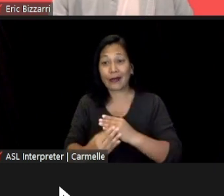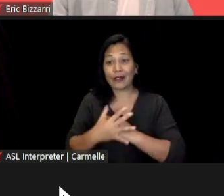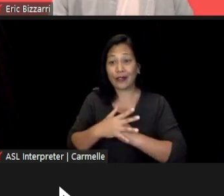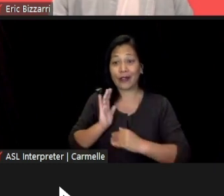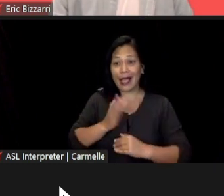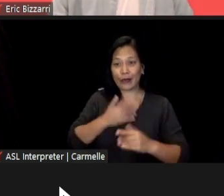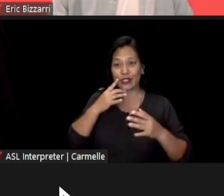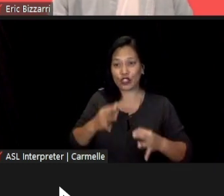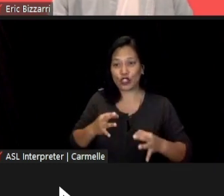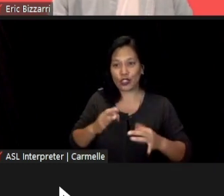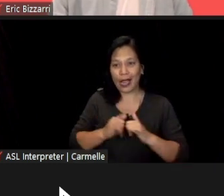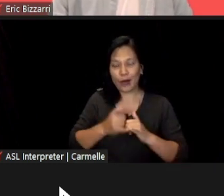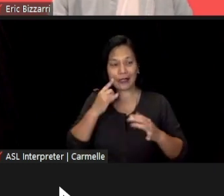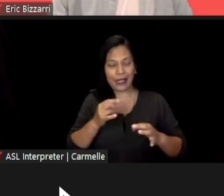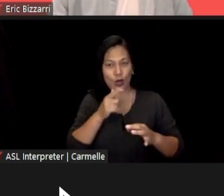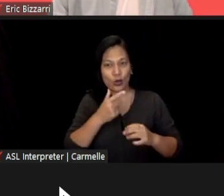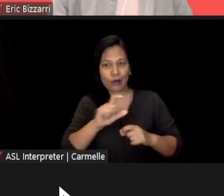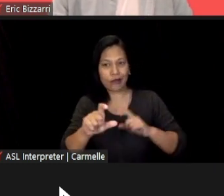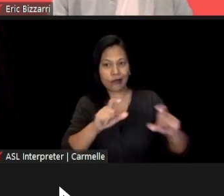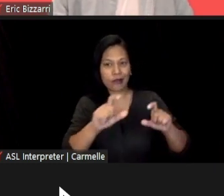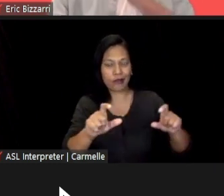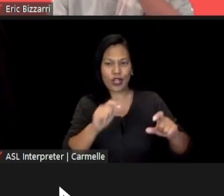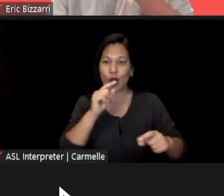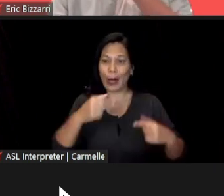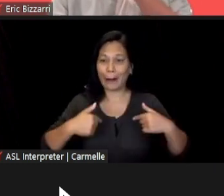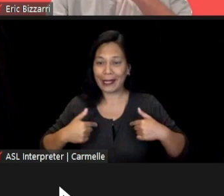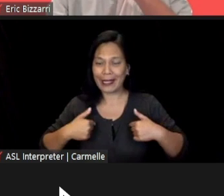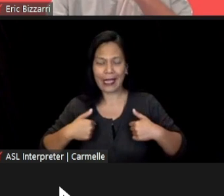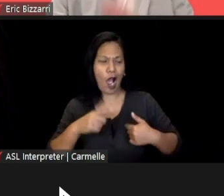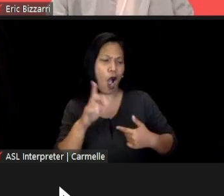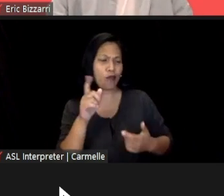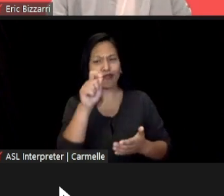This is not just Rod Butler with a feather writing down rules.